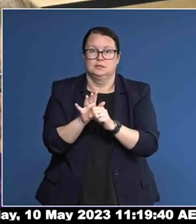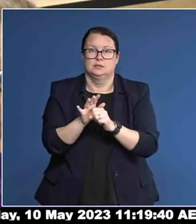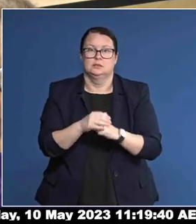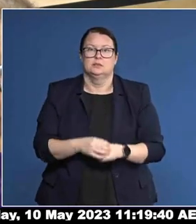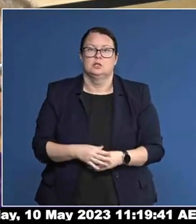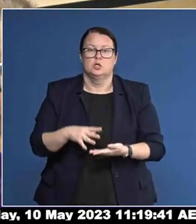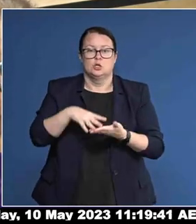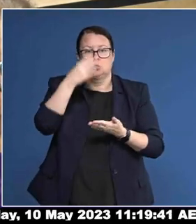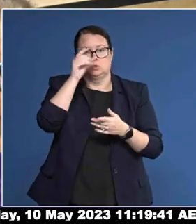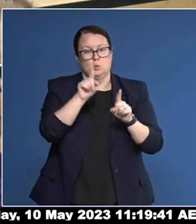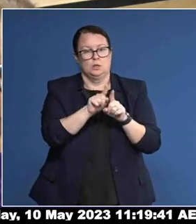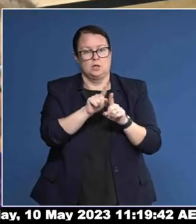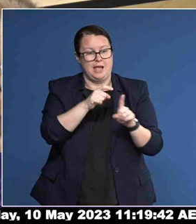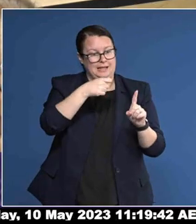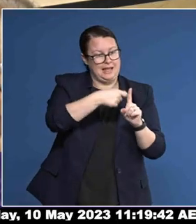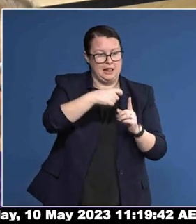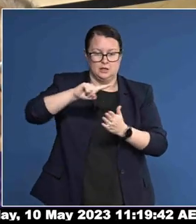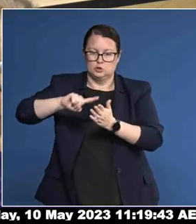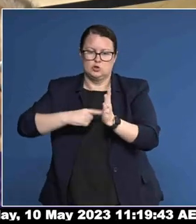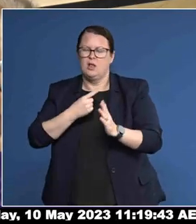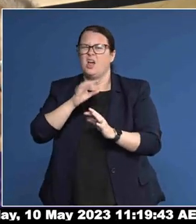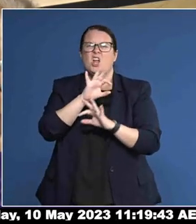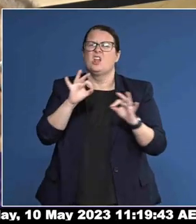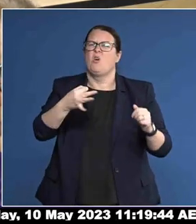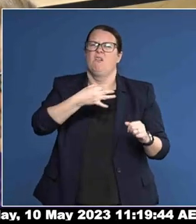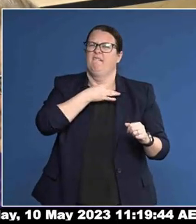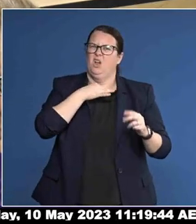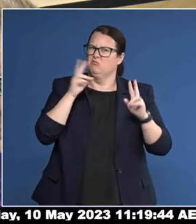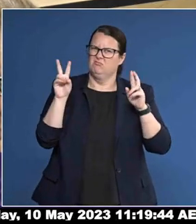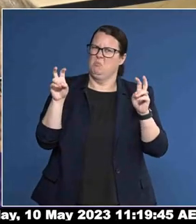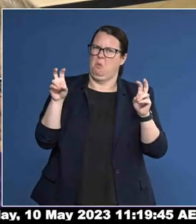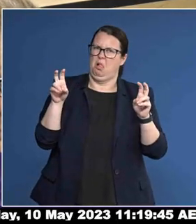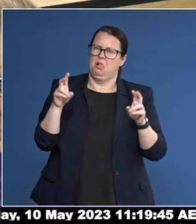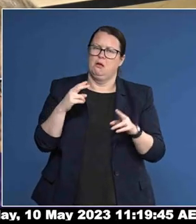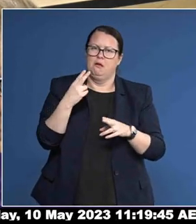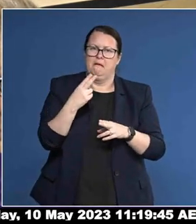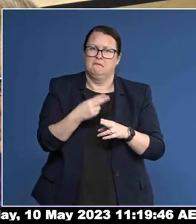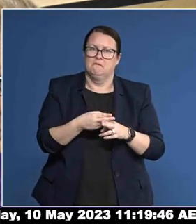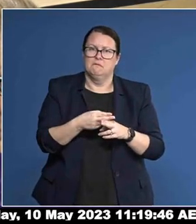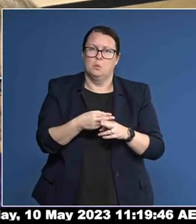Jonathon were not seen as vulnerable for the purposes of being able to have contact in